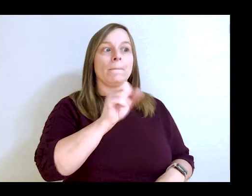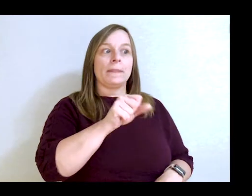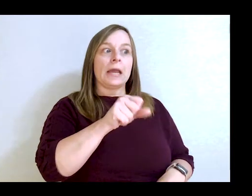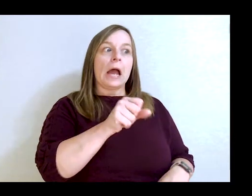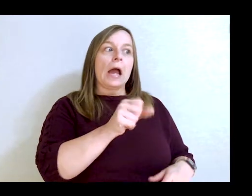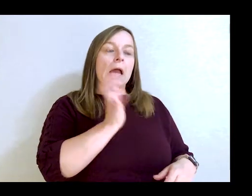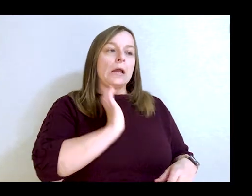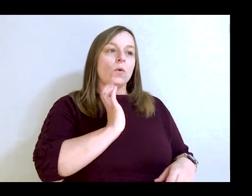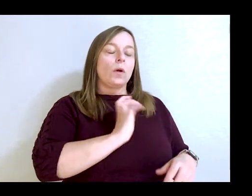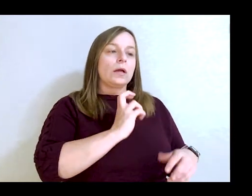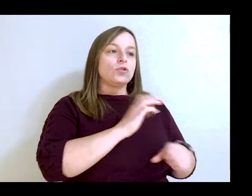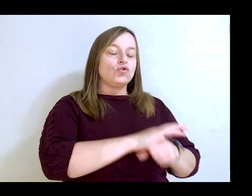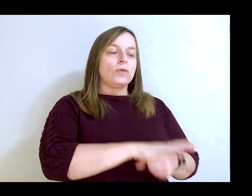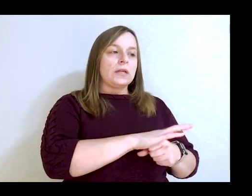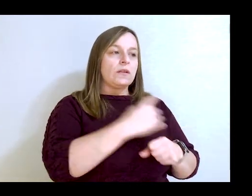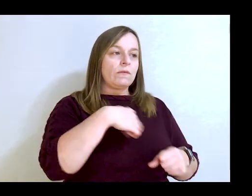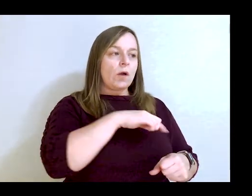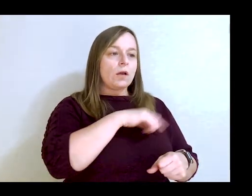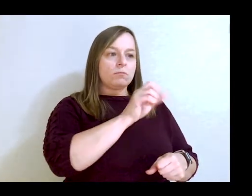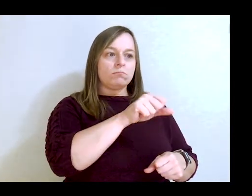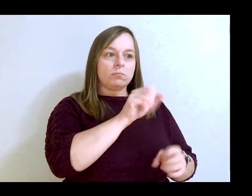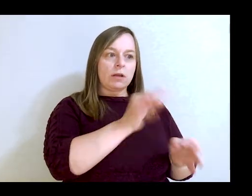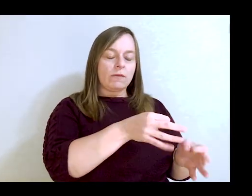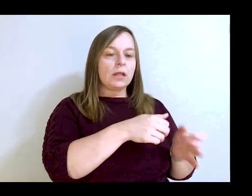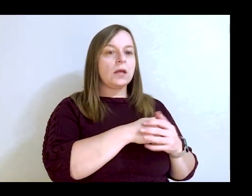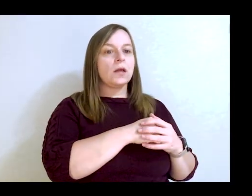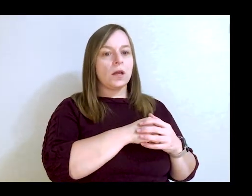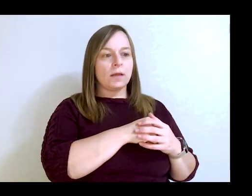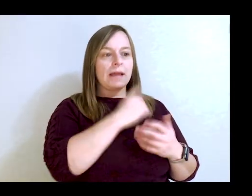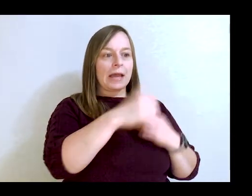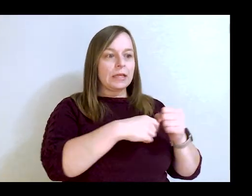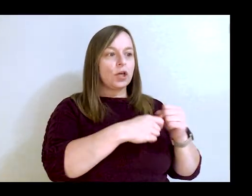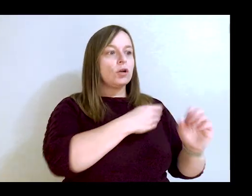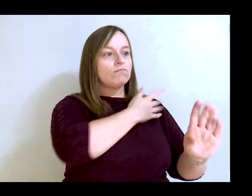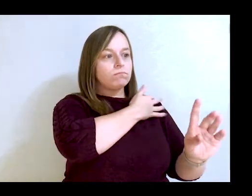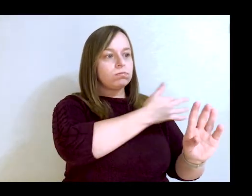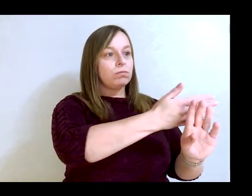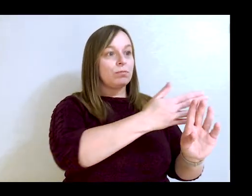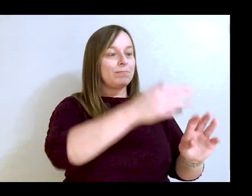M: Yeah it was very, very stressful because as that year went on, he was